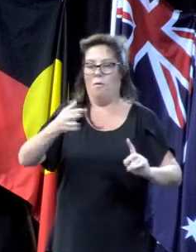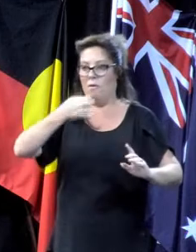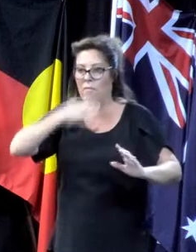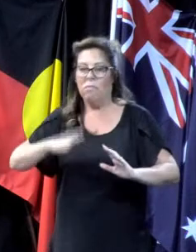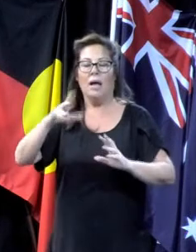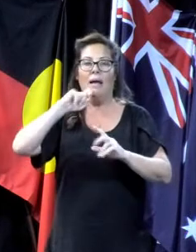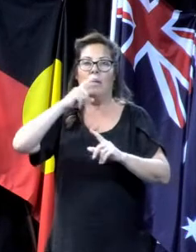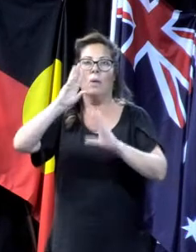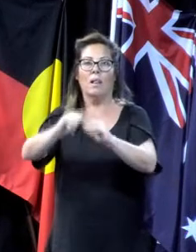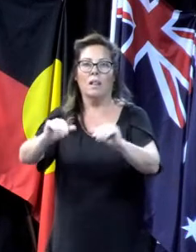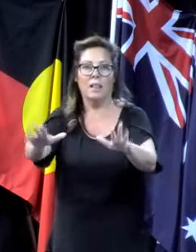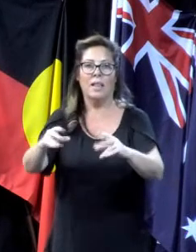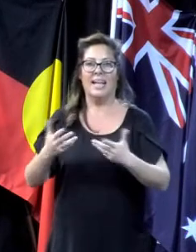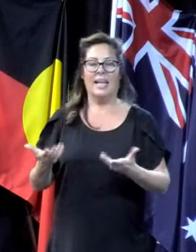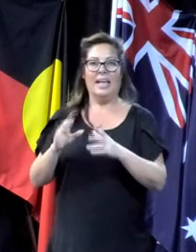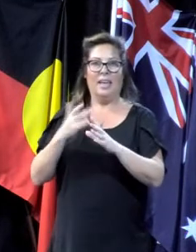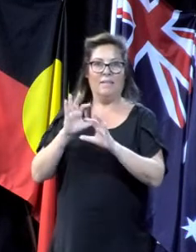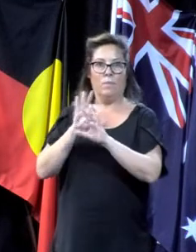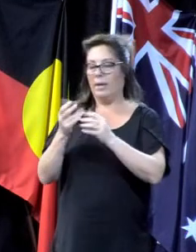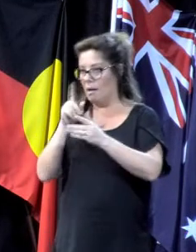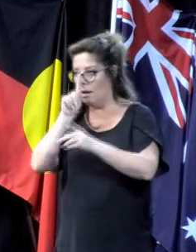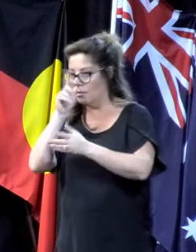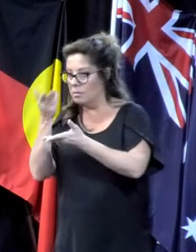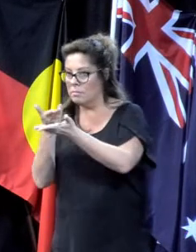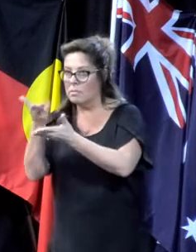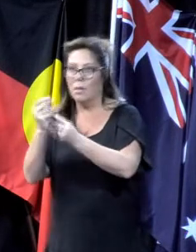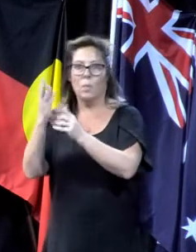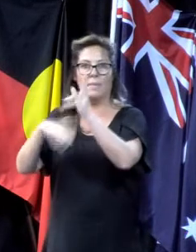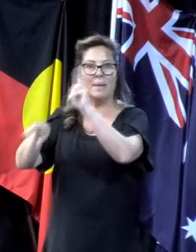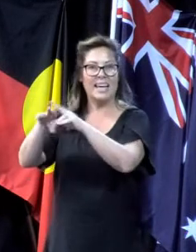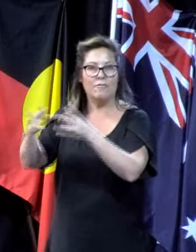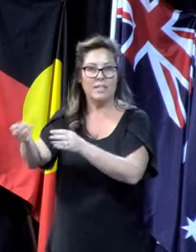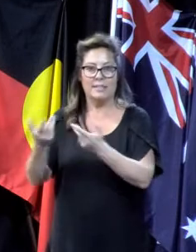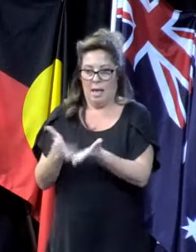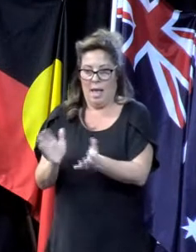for the student’s engagement at school if we’ren ot meeting the needs that they present with on any one particular day.